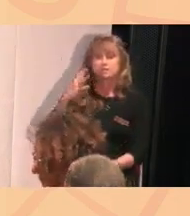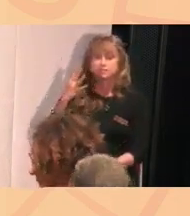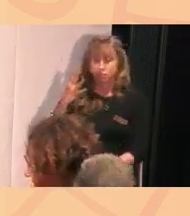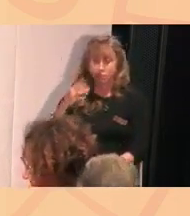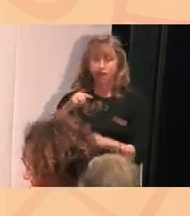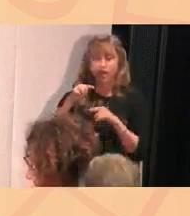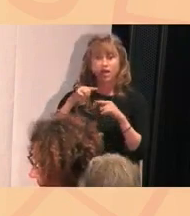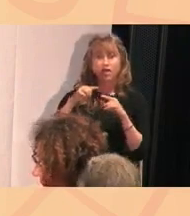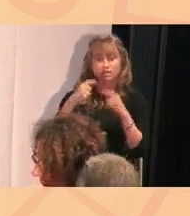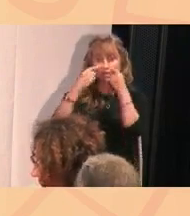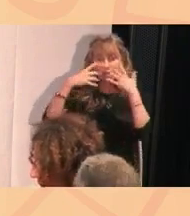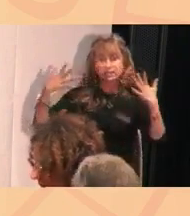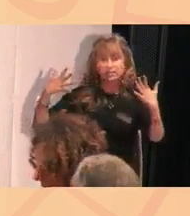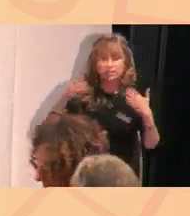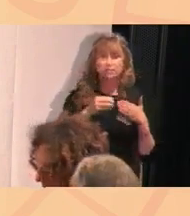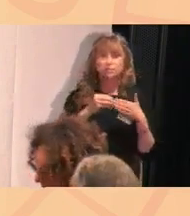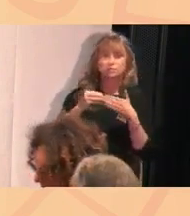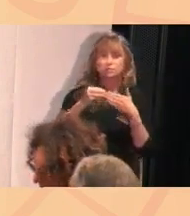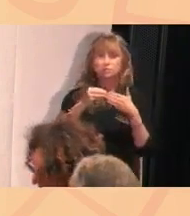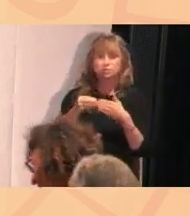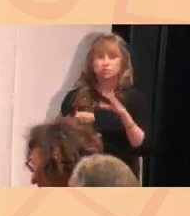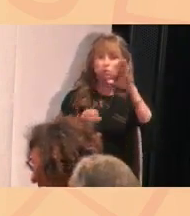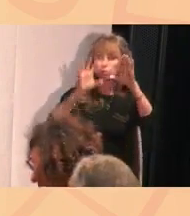This project was in the planning close on ten years.